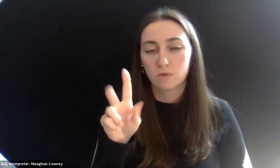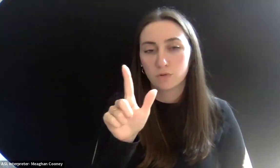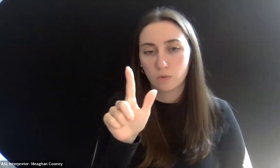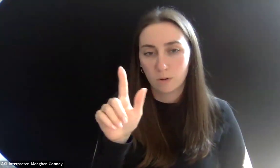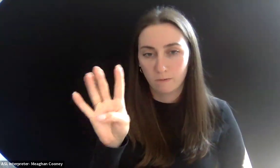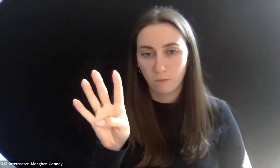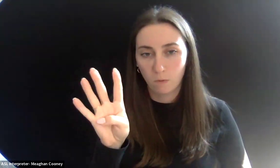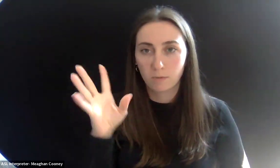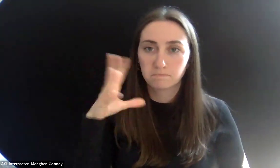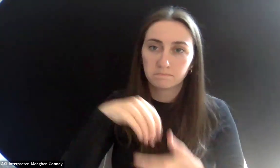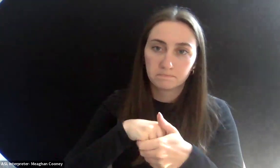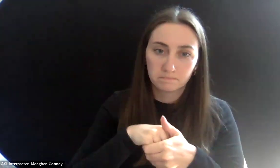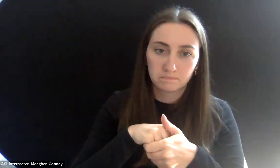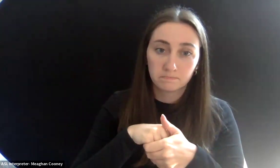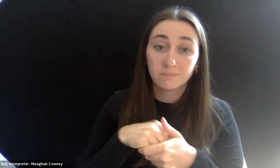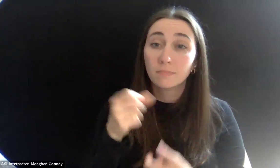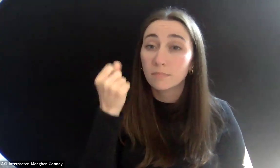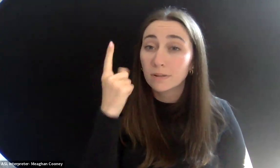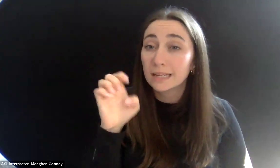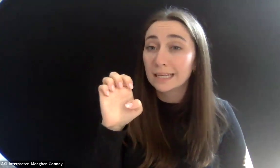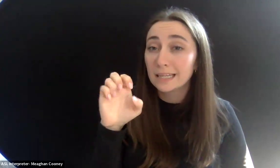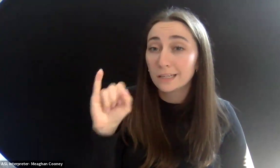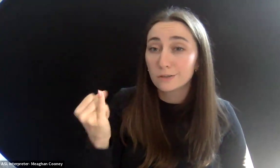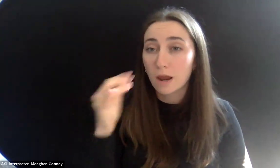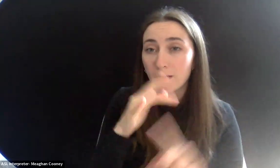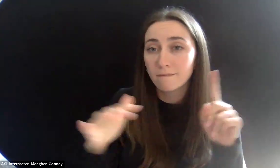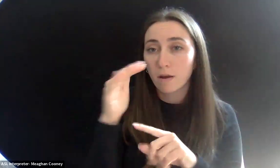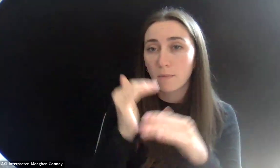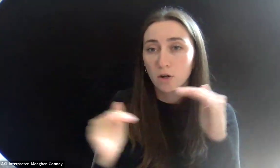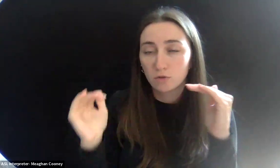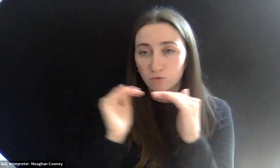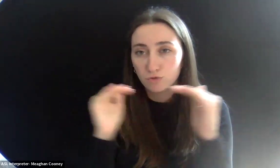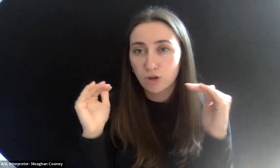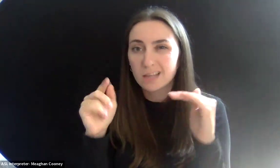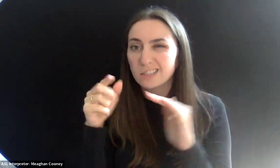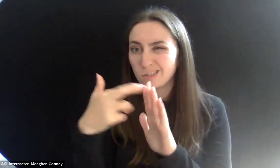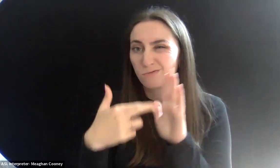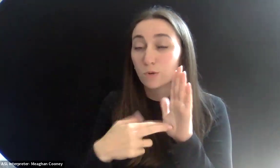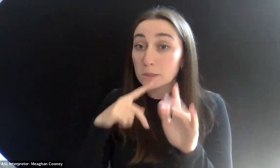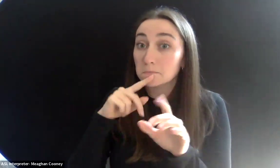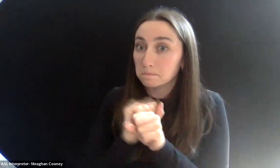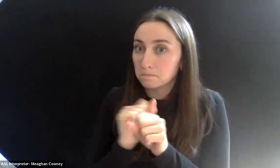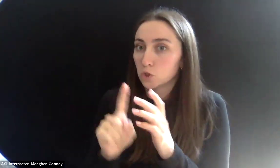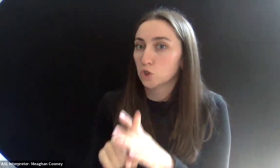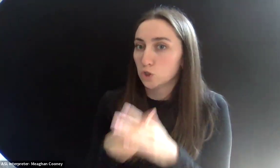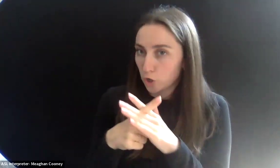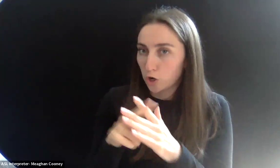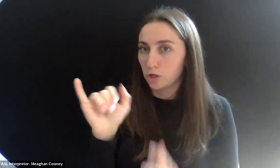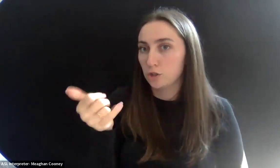Although the EJ rules technically or formally went into effect in January of 2022.